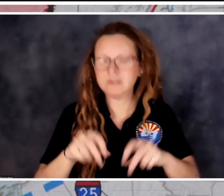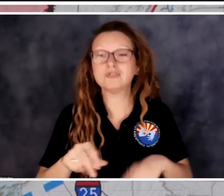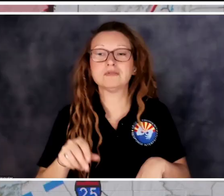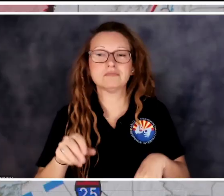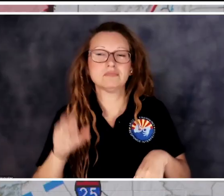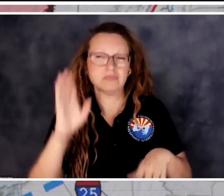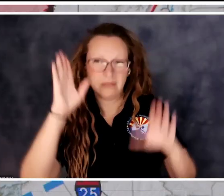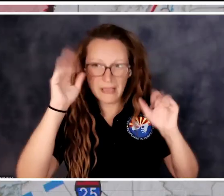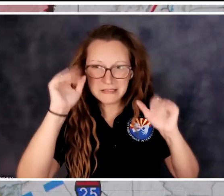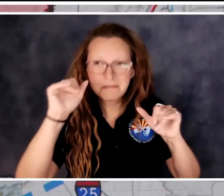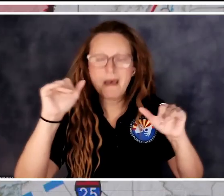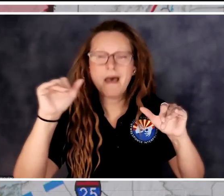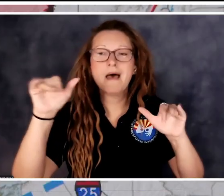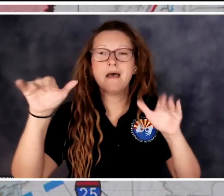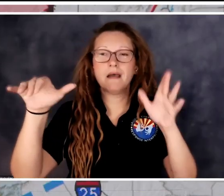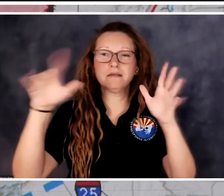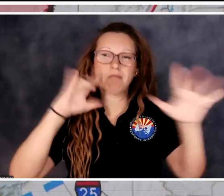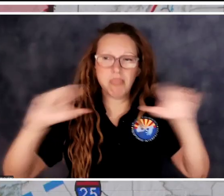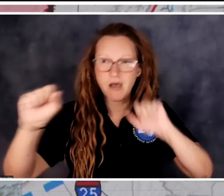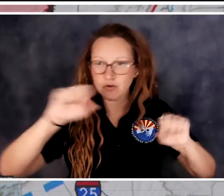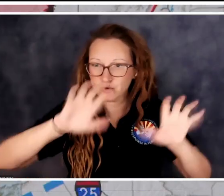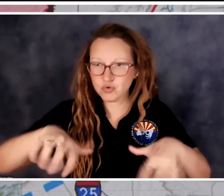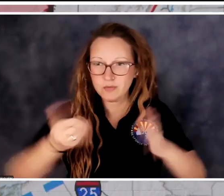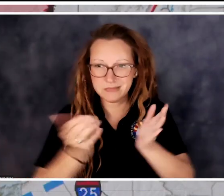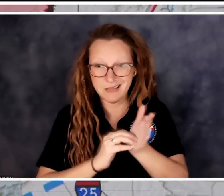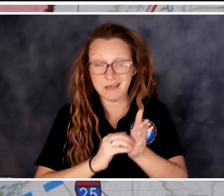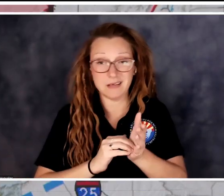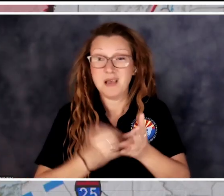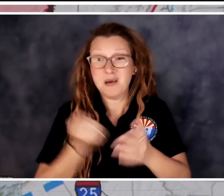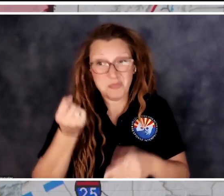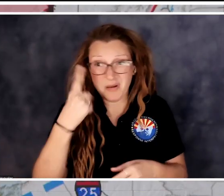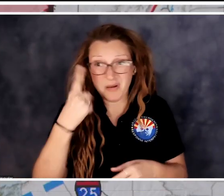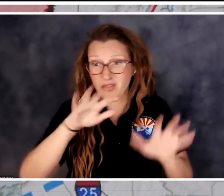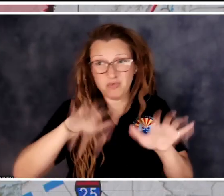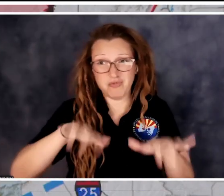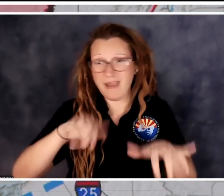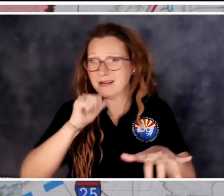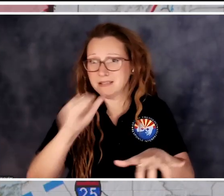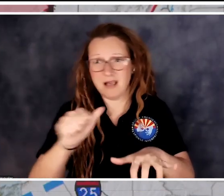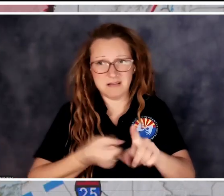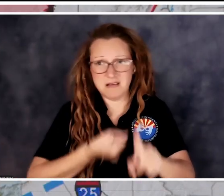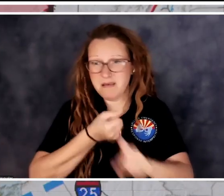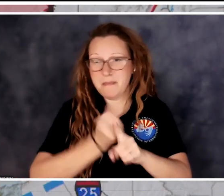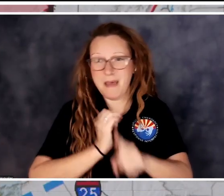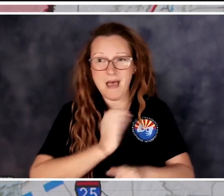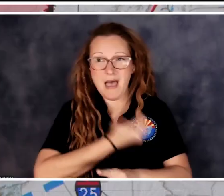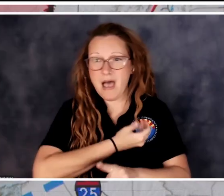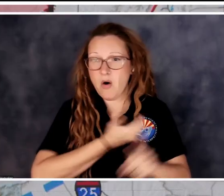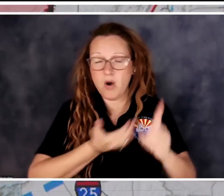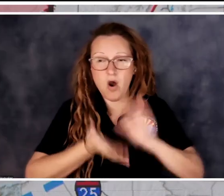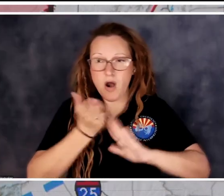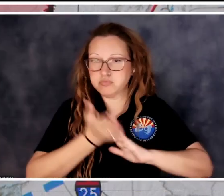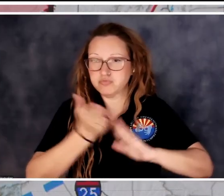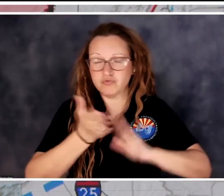deloping into today, but big picture wise, we really are not changing our operation because of this rain event.